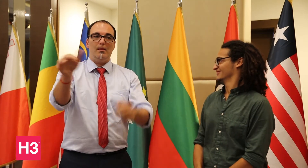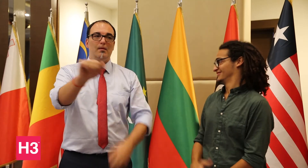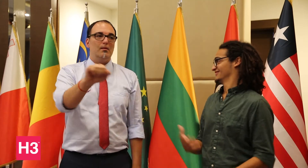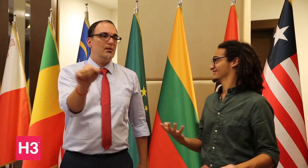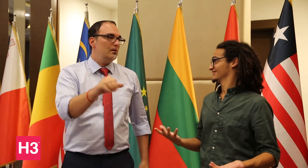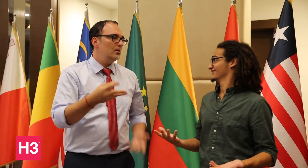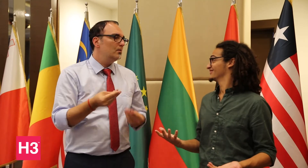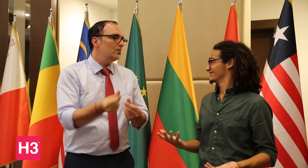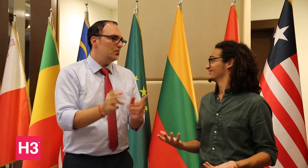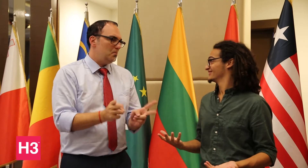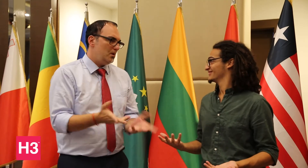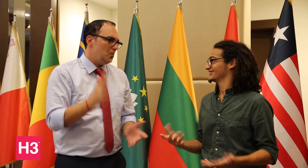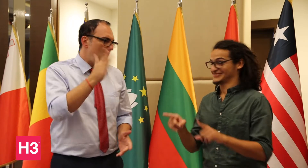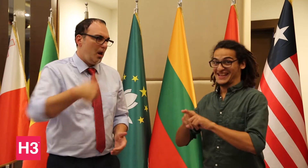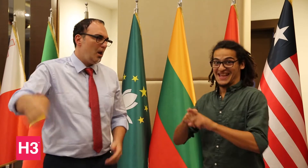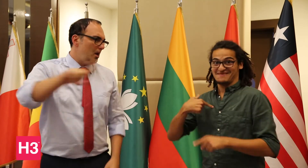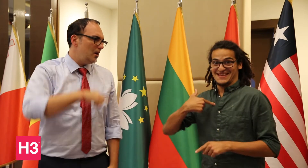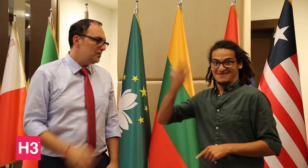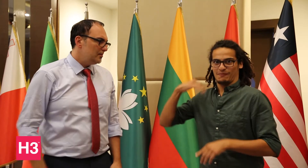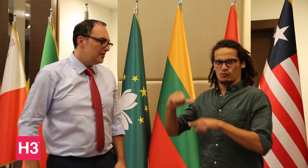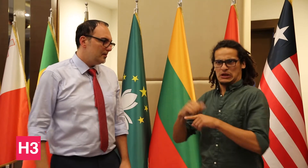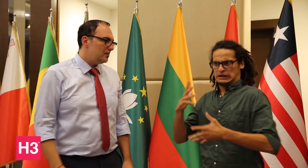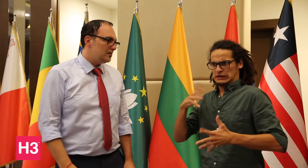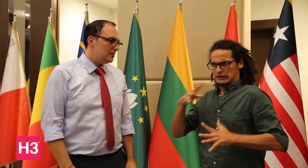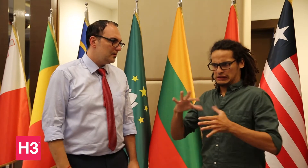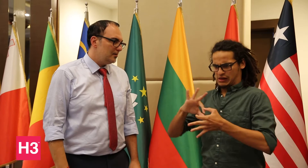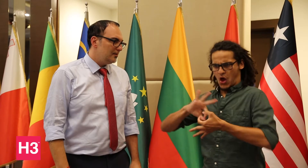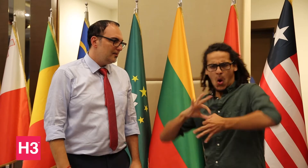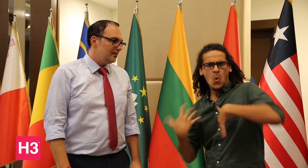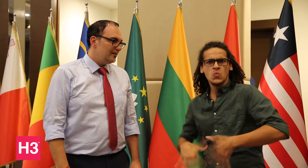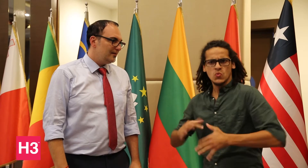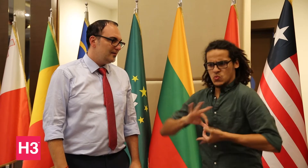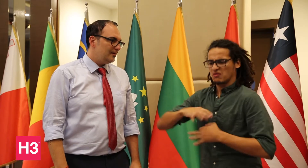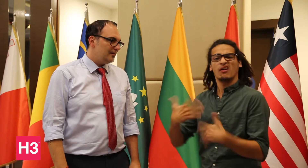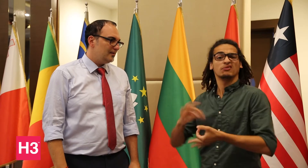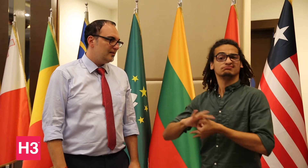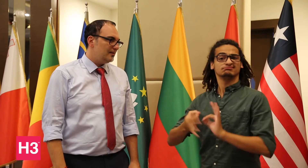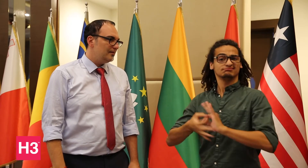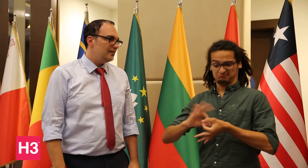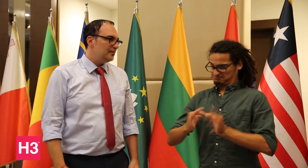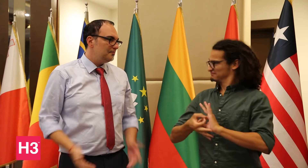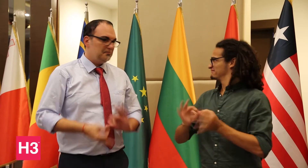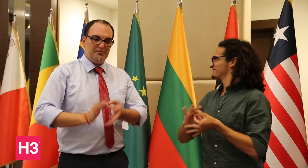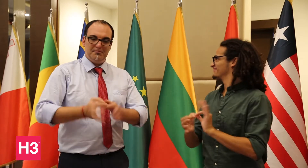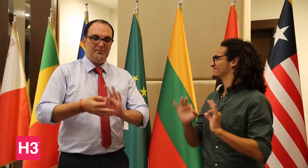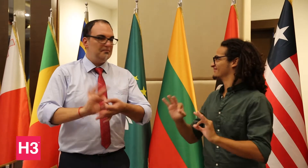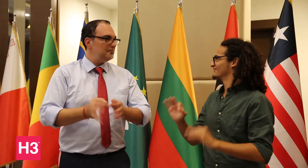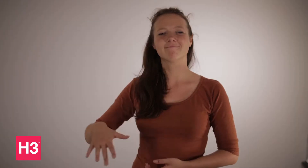one… smoothly. It is normal. Same with me. Before it was a little difficult and now it is easy.